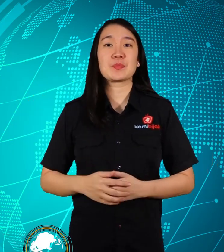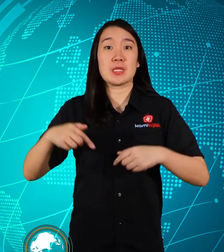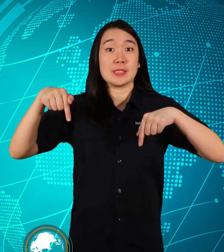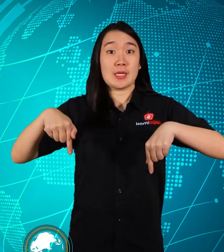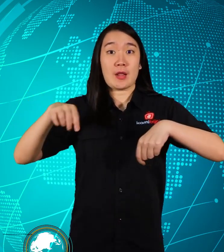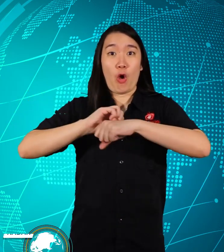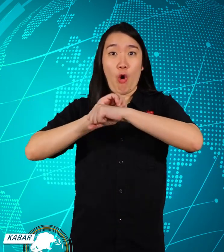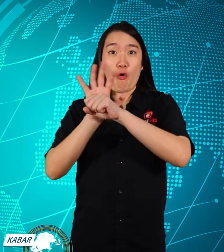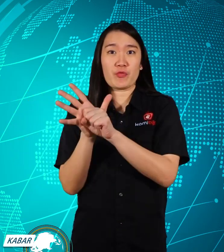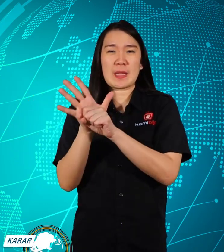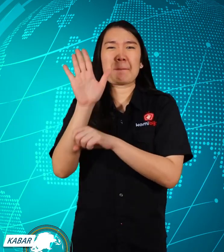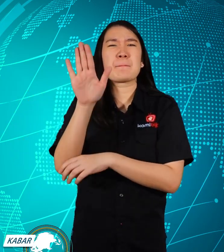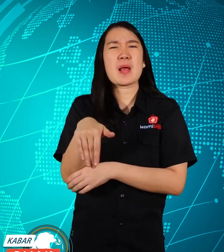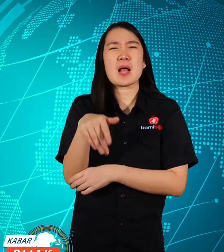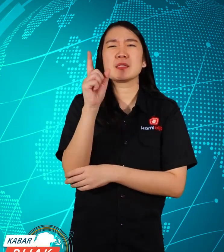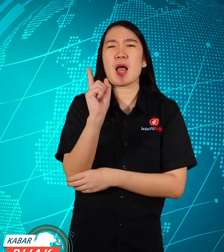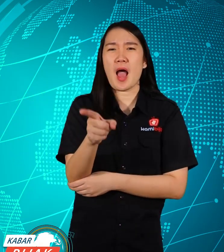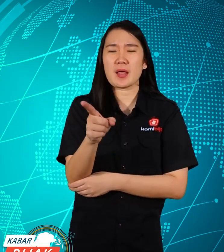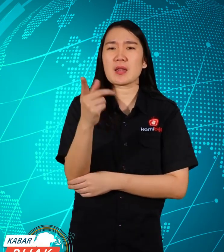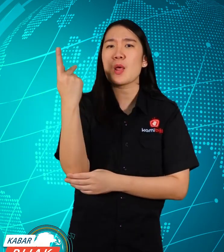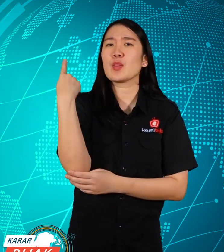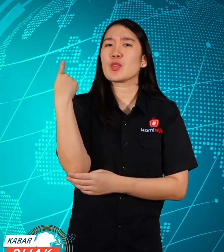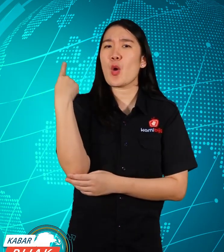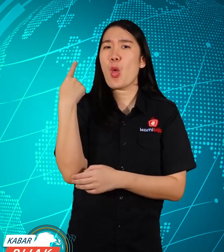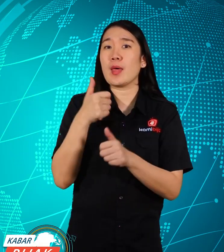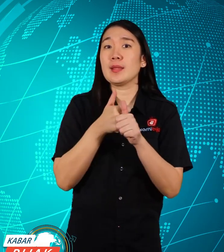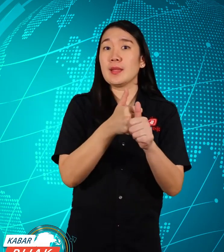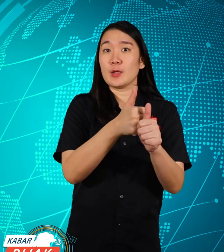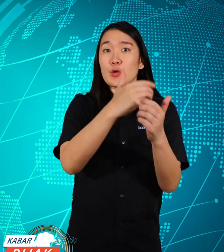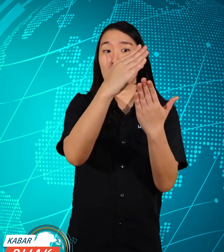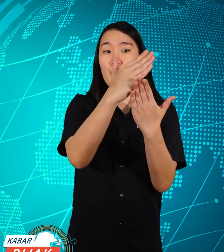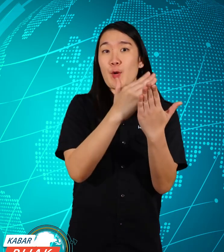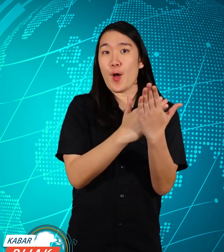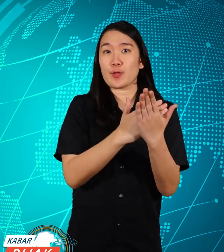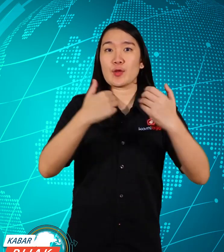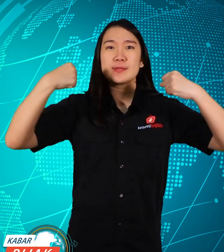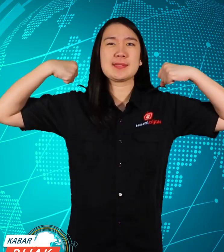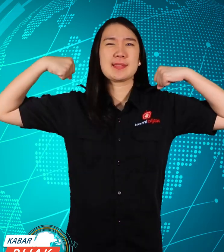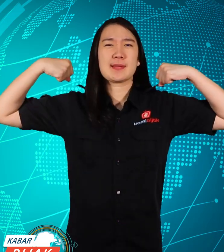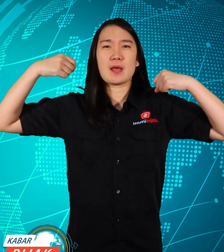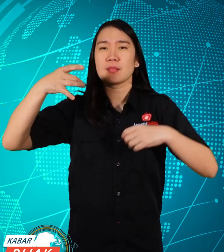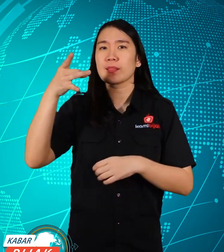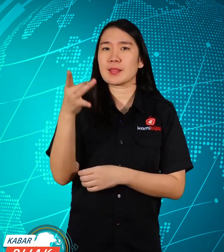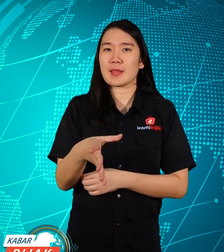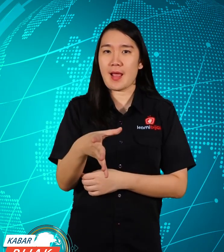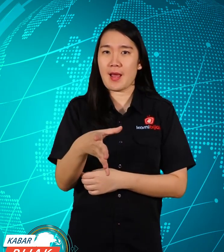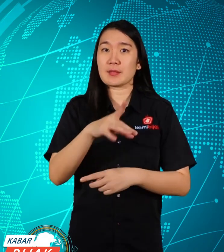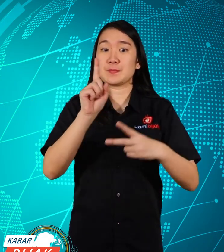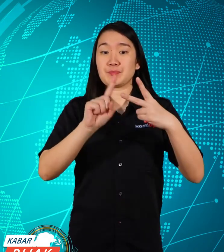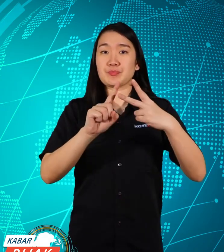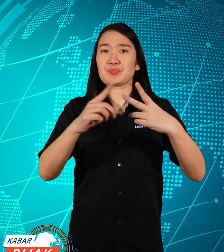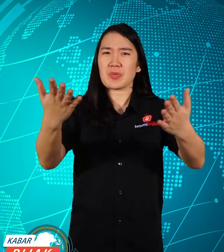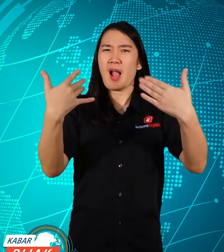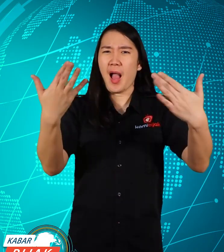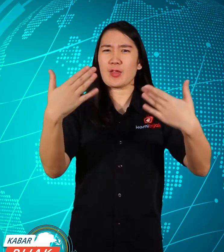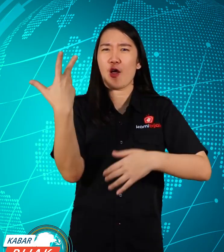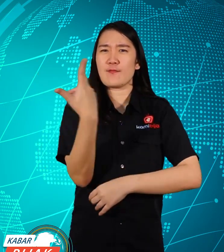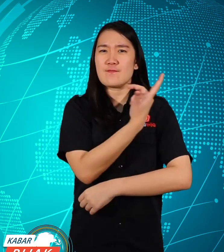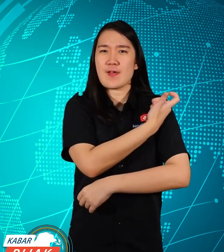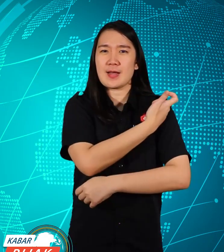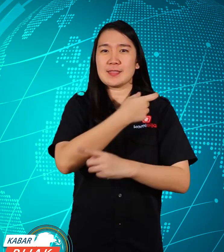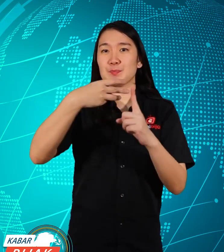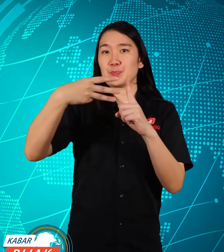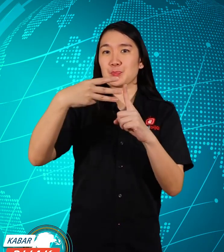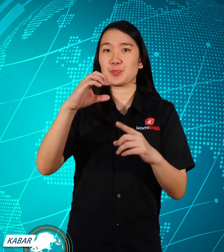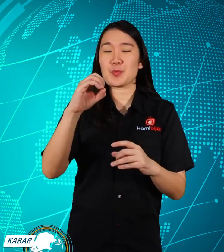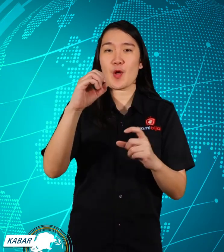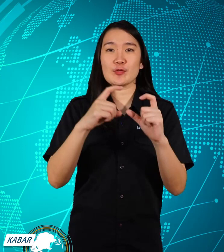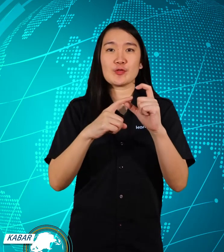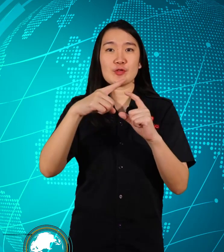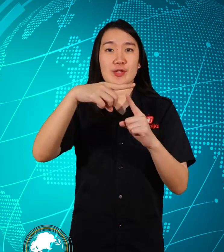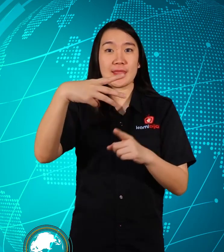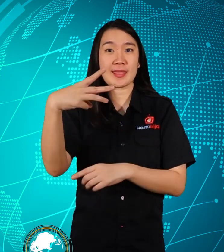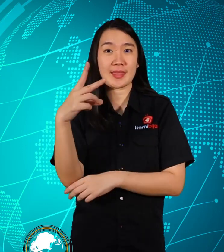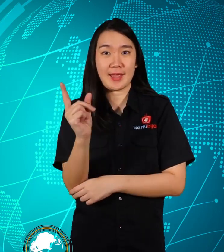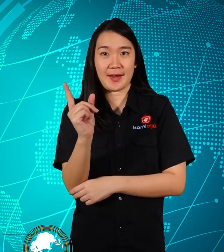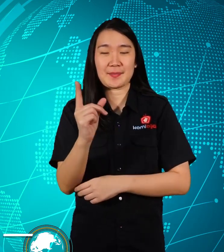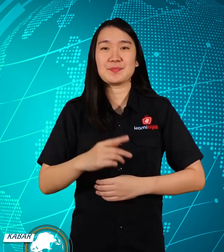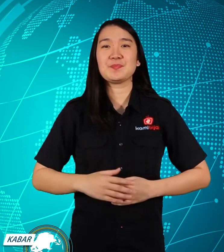Now it's still a pandemic, everyone is taking care Prokes strictly and immediately get a booster vaccine.